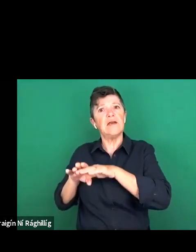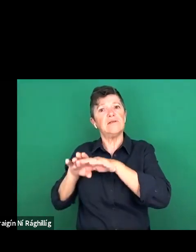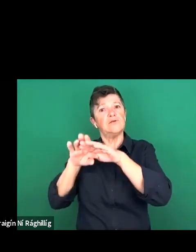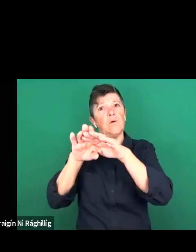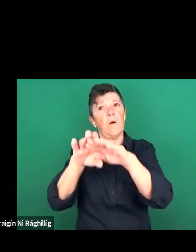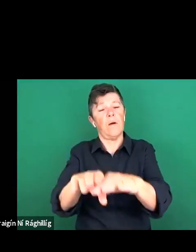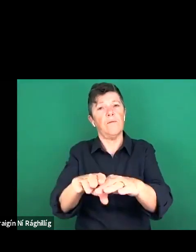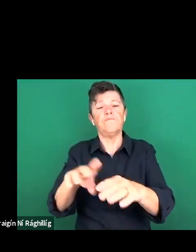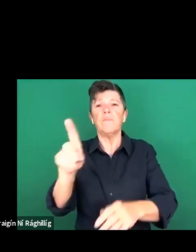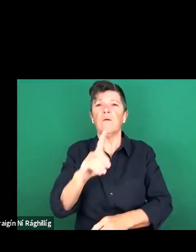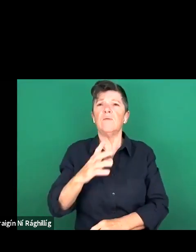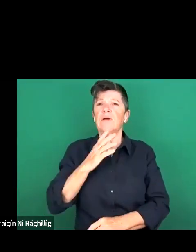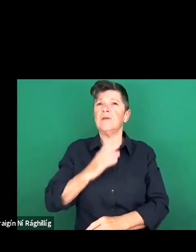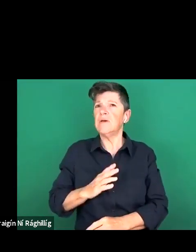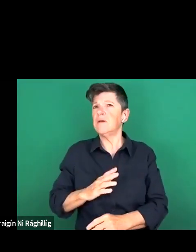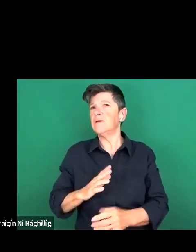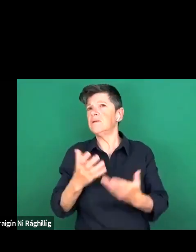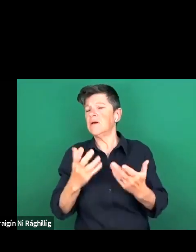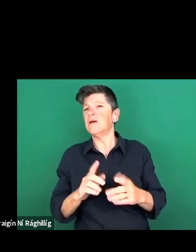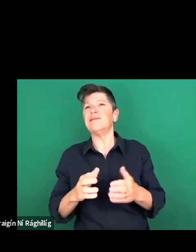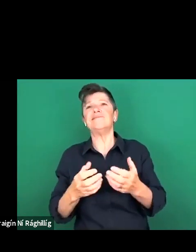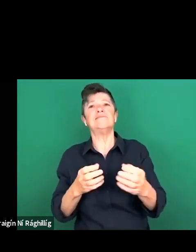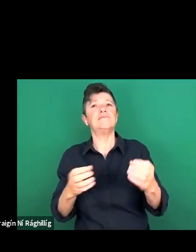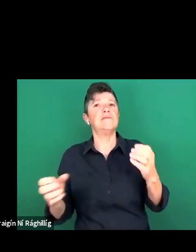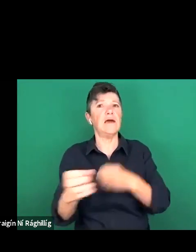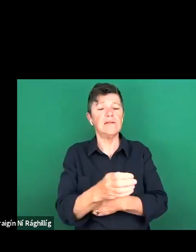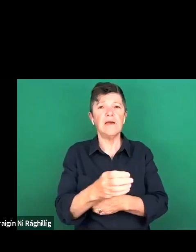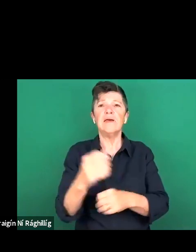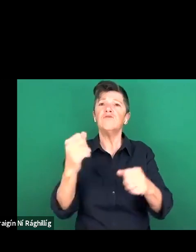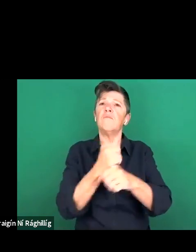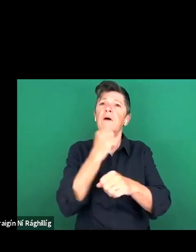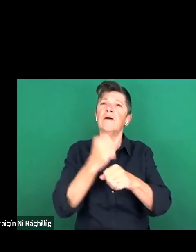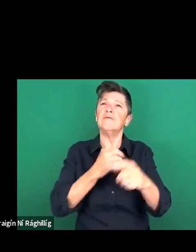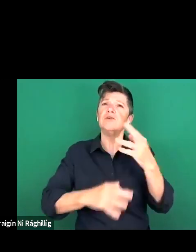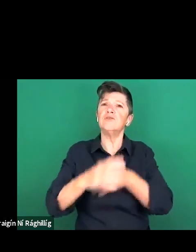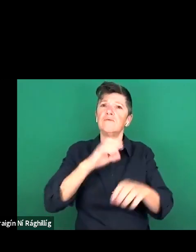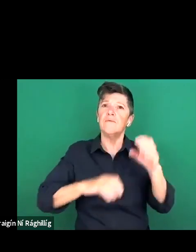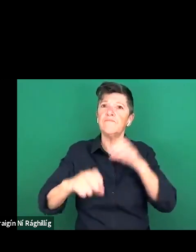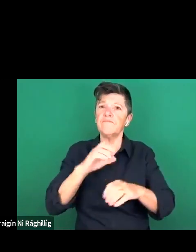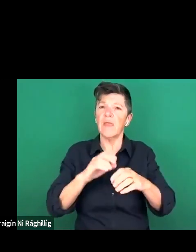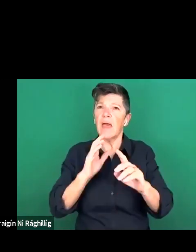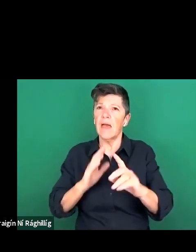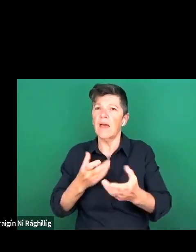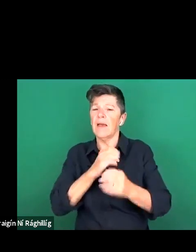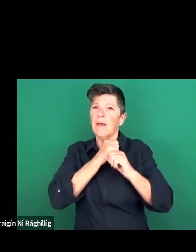actually happens is that the meaning attributed to such analysis works